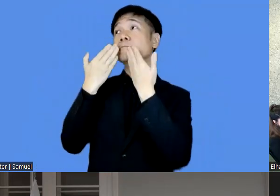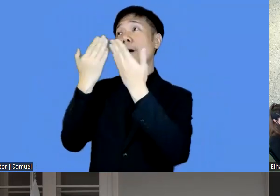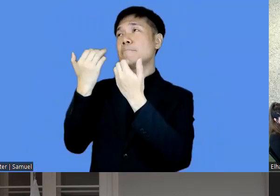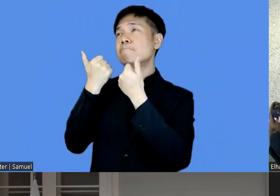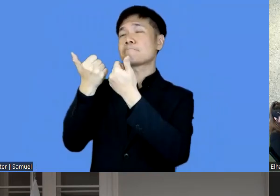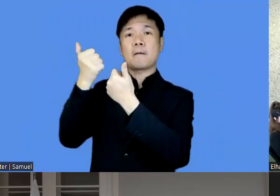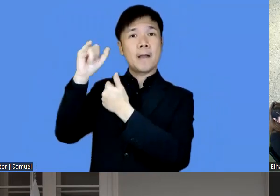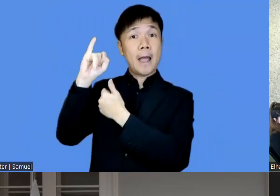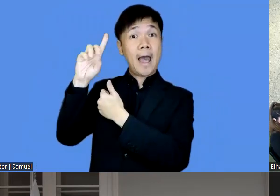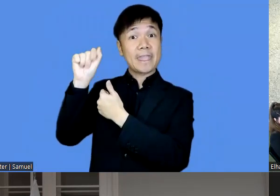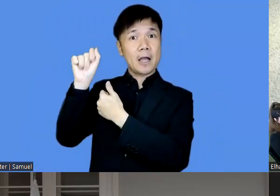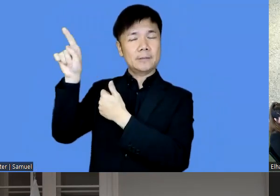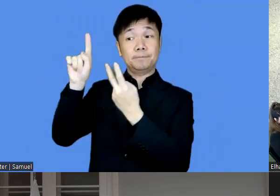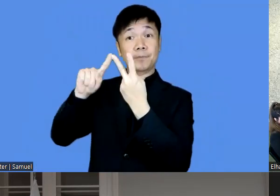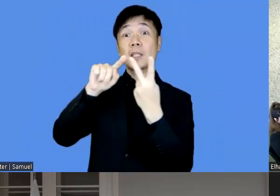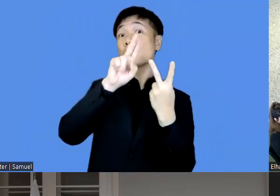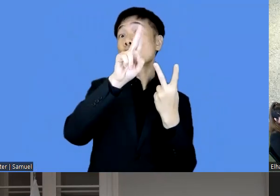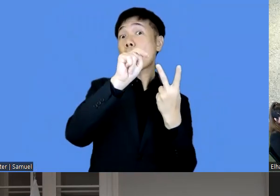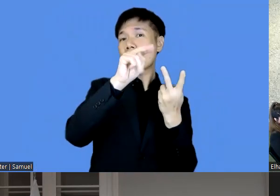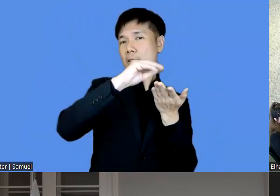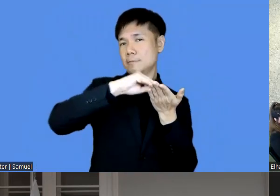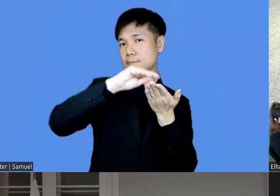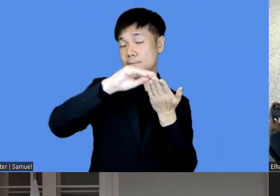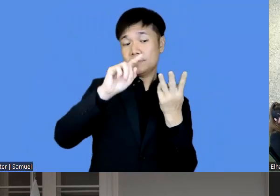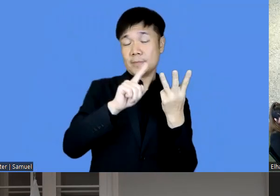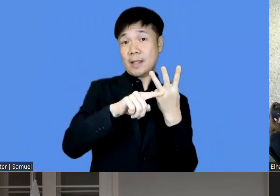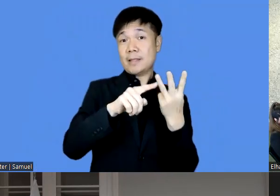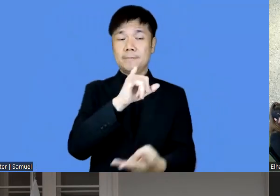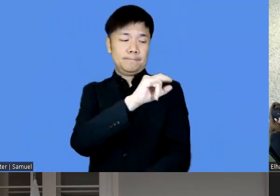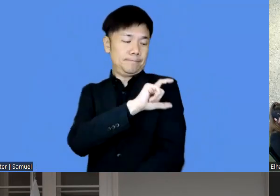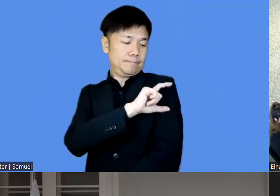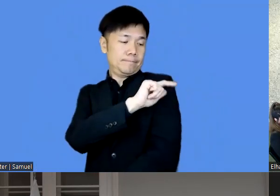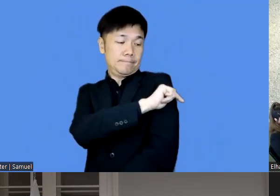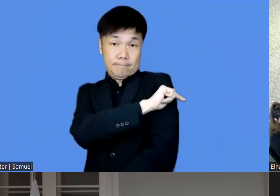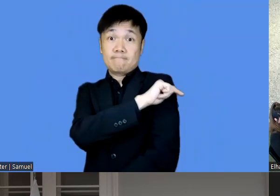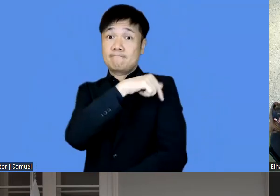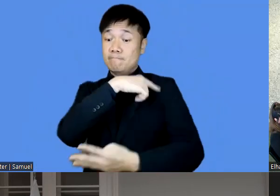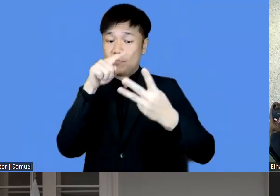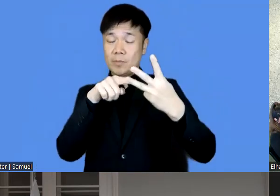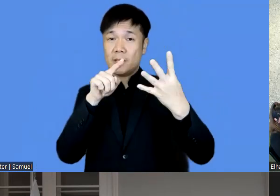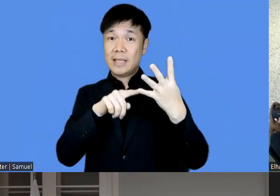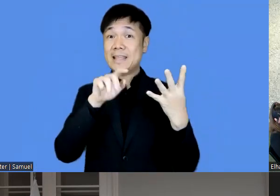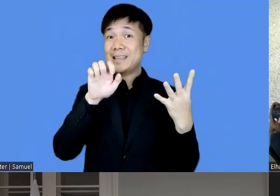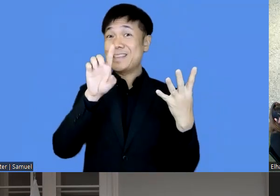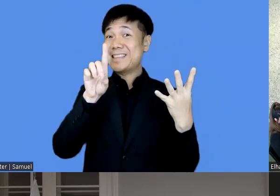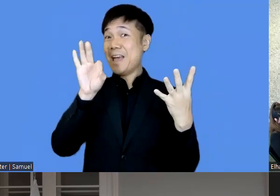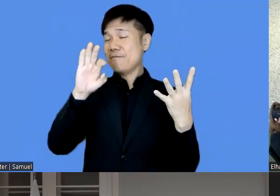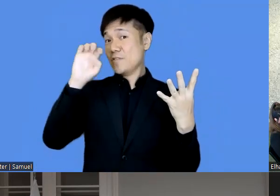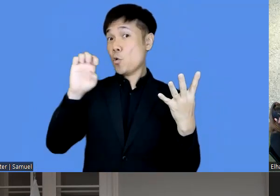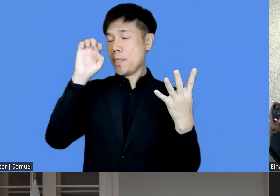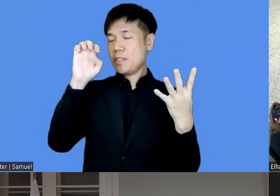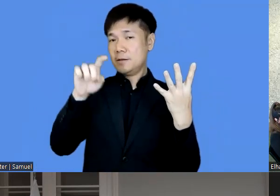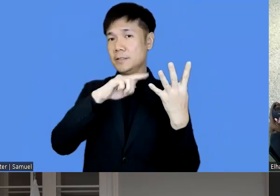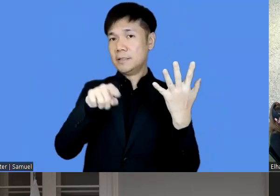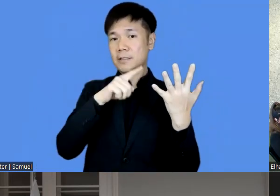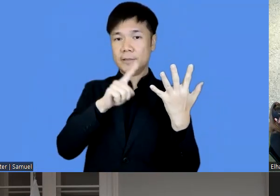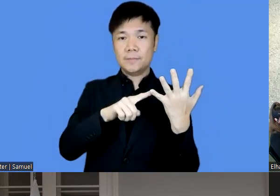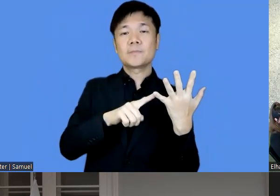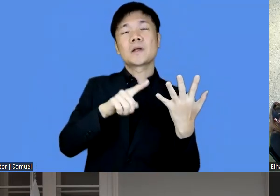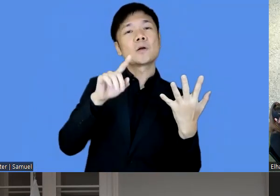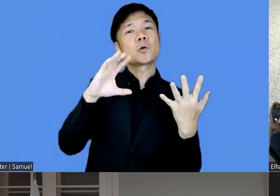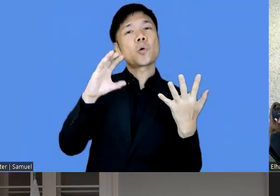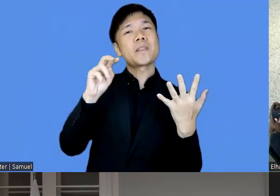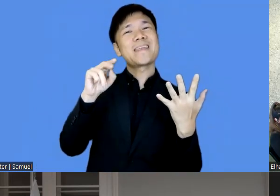his team and the ICSC, the disability forum and the IHL centre all coorganised last year